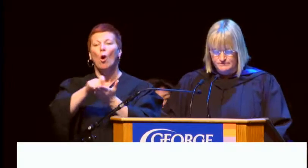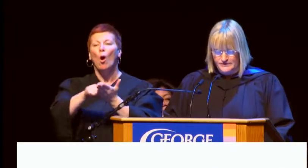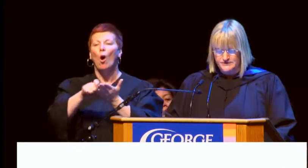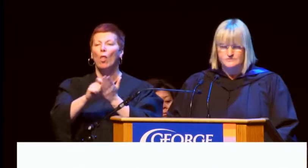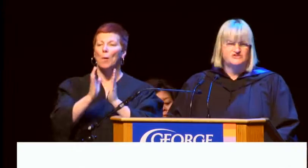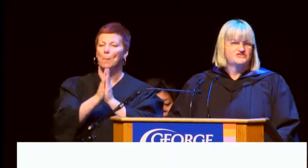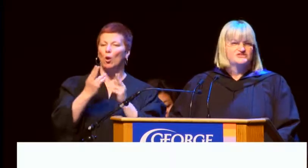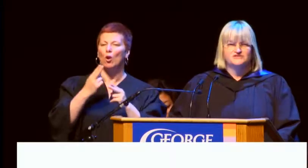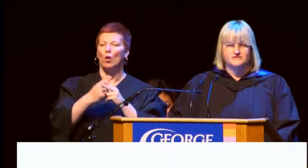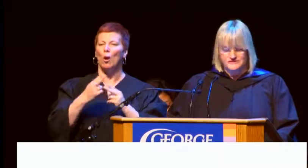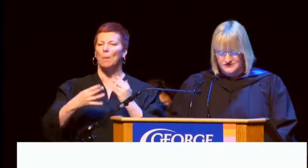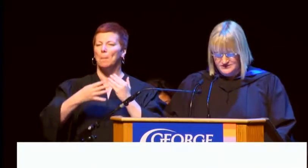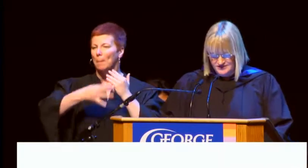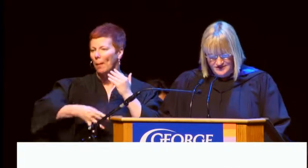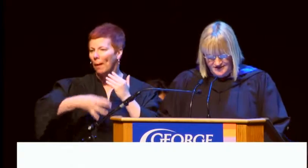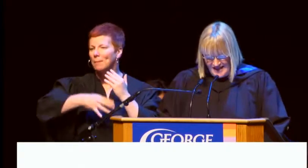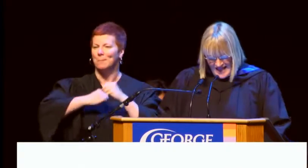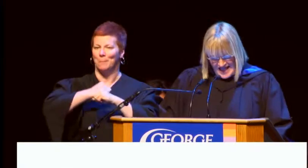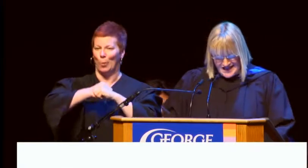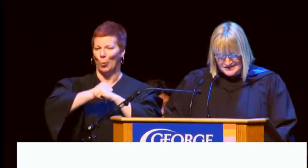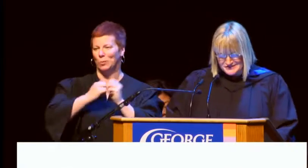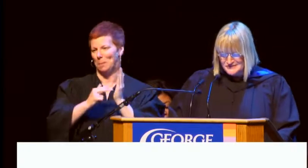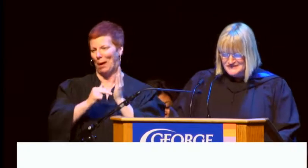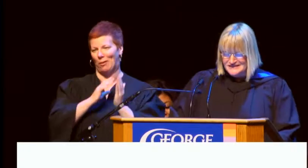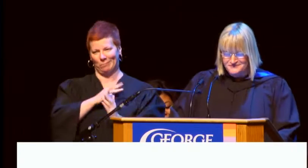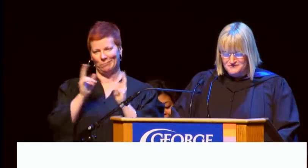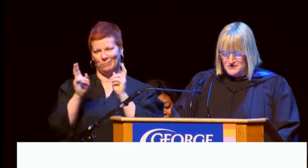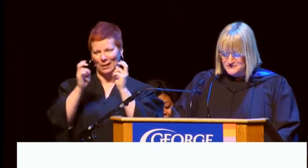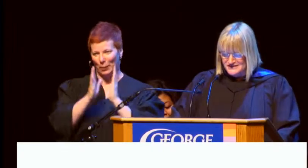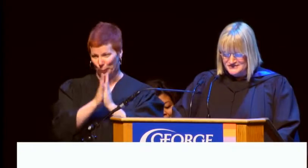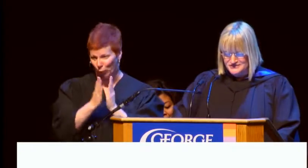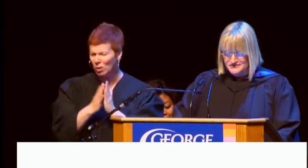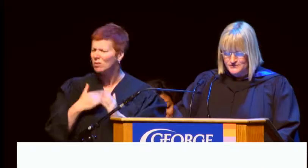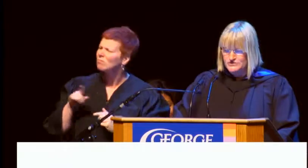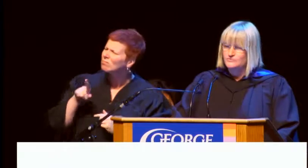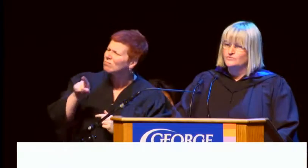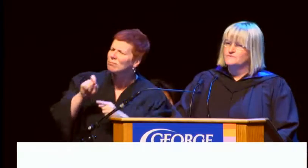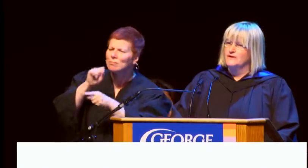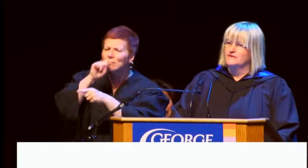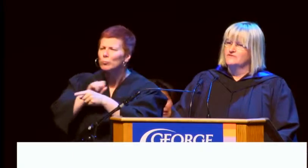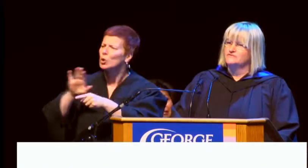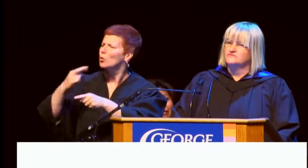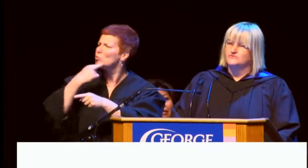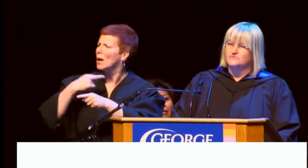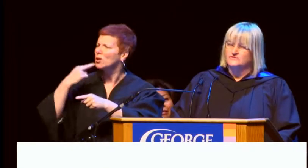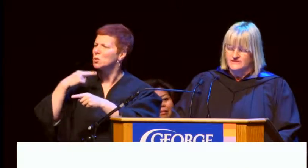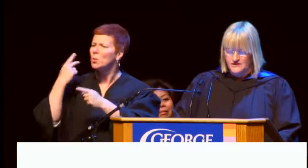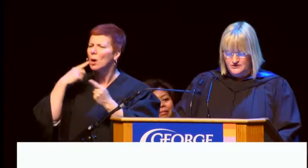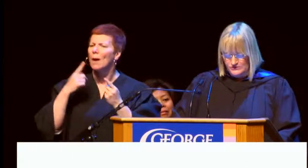FOR HER BOOK, BLOOD BONES AND BUTTER. I ASKED HER WHAT DID SHE LOVE ABOUT HER RESTAURANT THAT WE DON'T READ ABOUT IN REVIEWS OR GUIDEBOOKS.